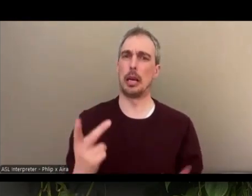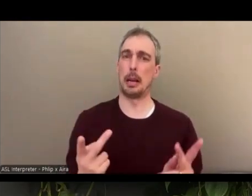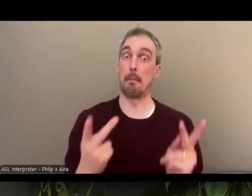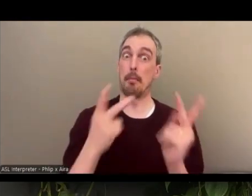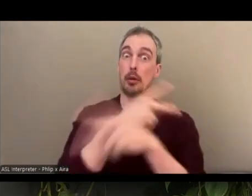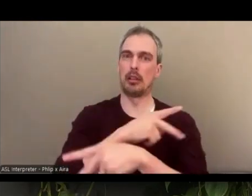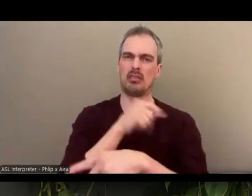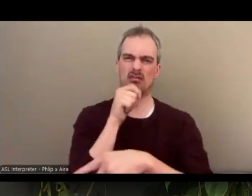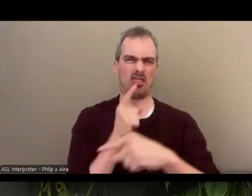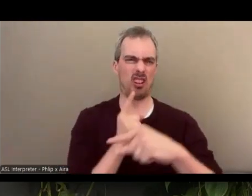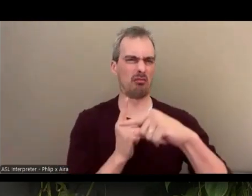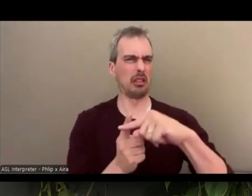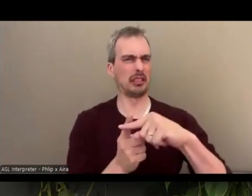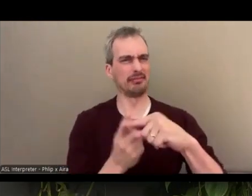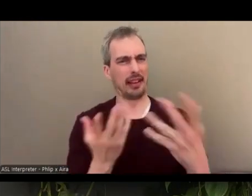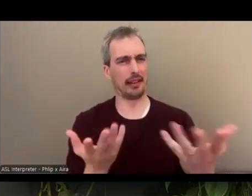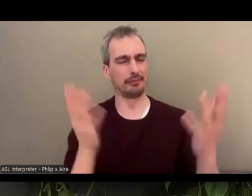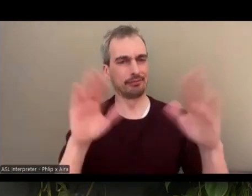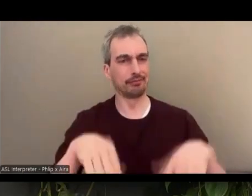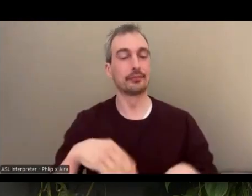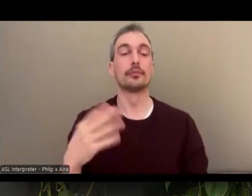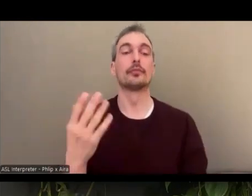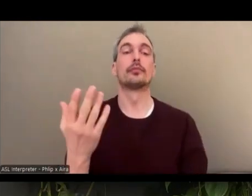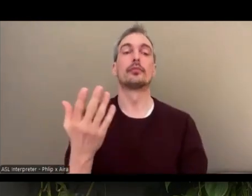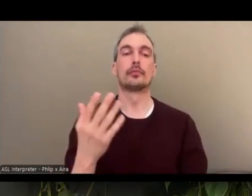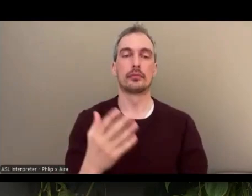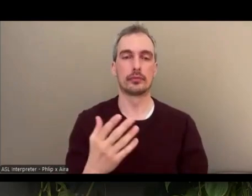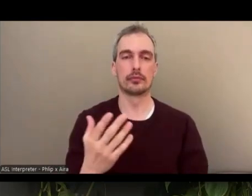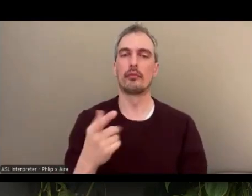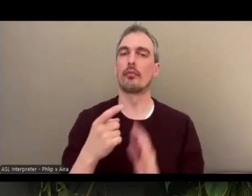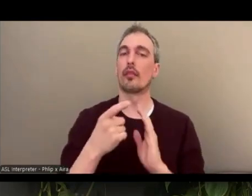Caveats aside, automated solutions for validating the accessibility of digital